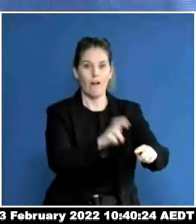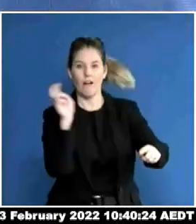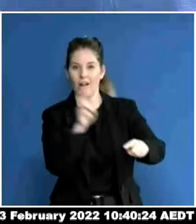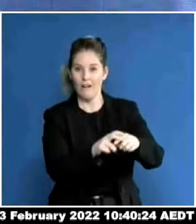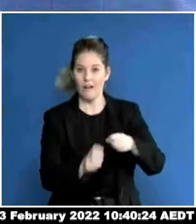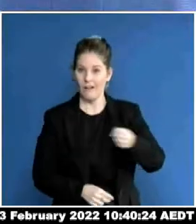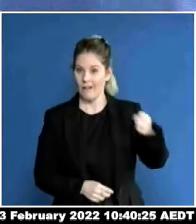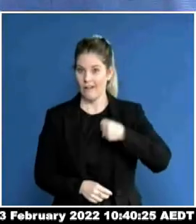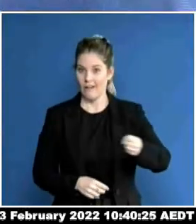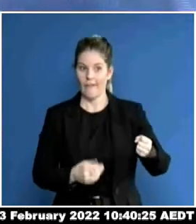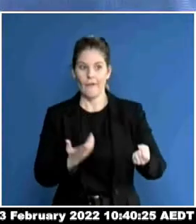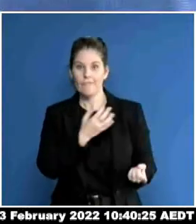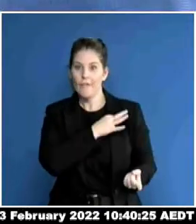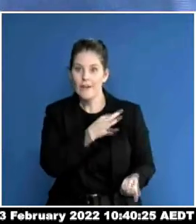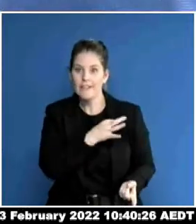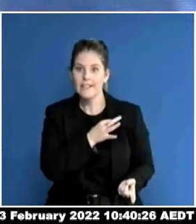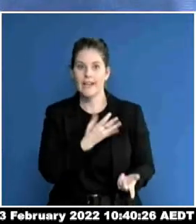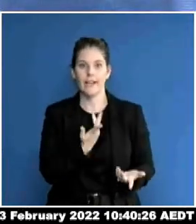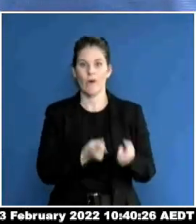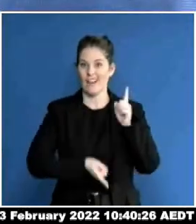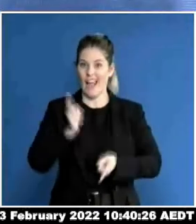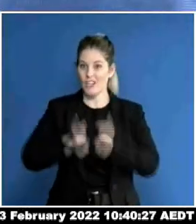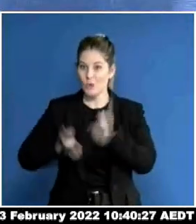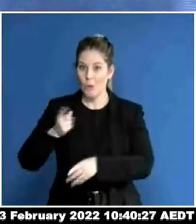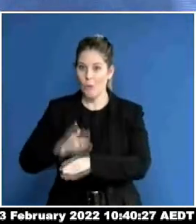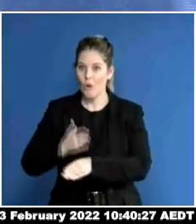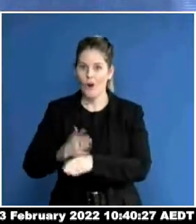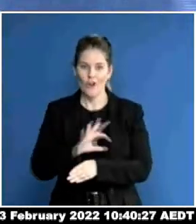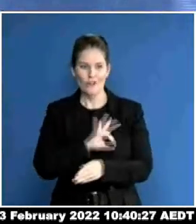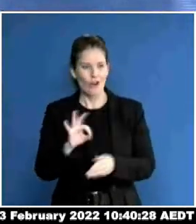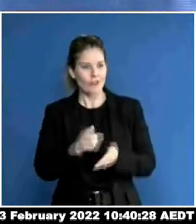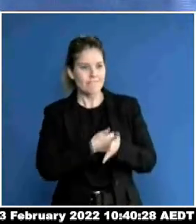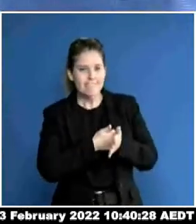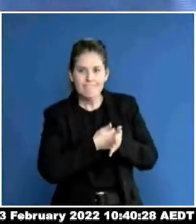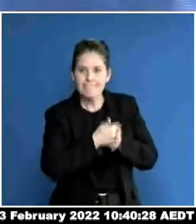Dr Stafford noted the importance of choice and self-determination for young people with